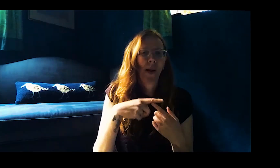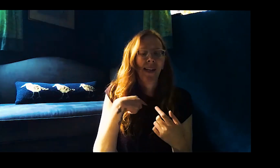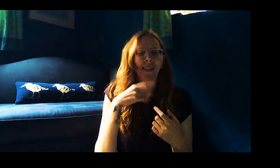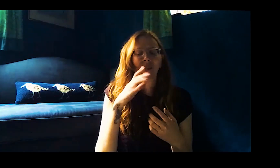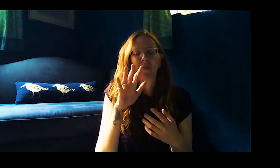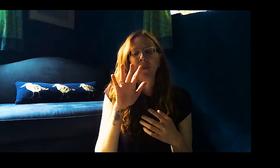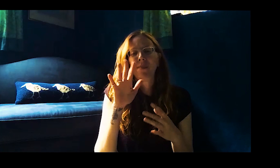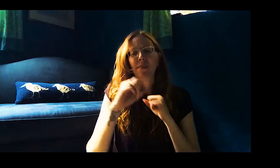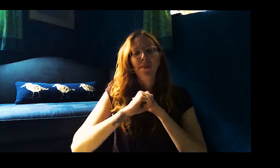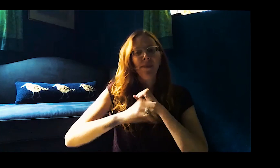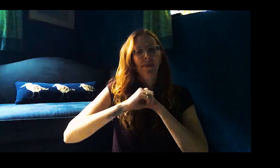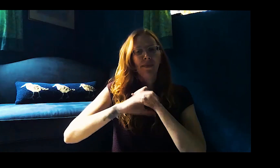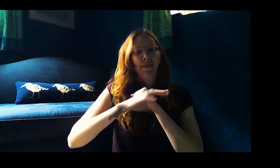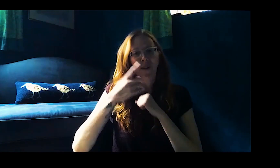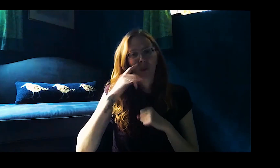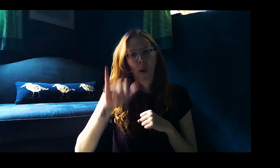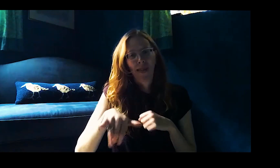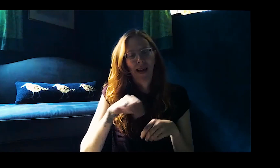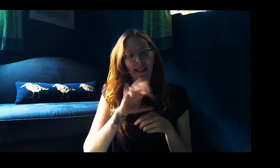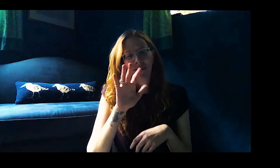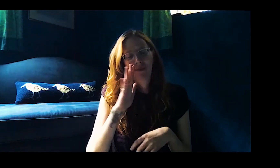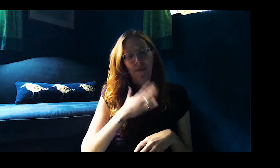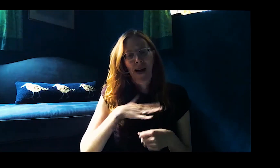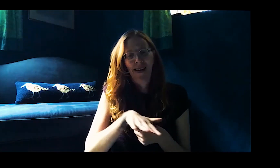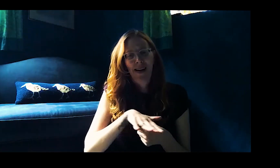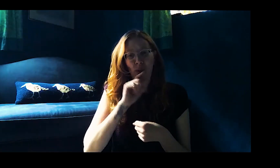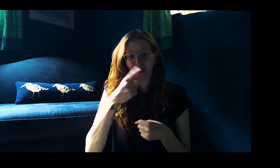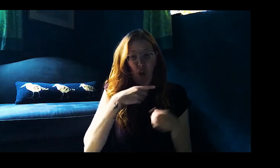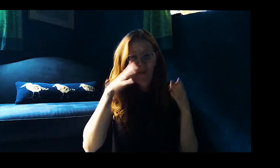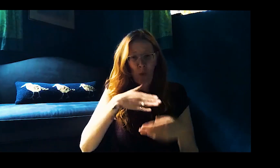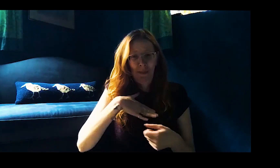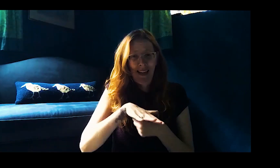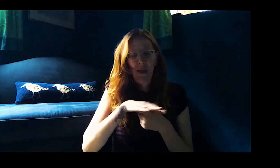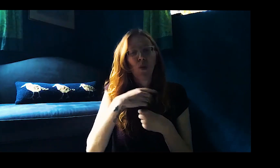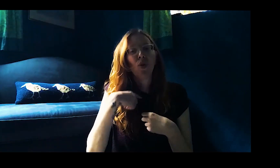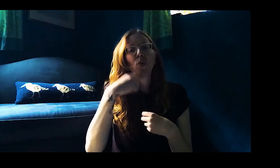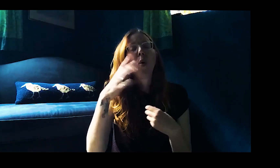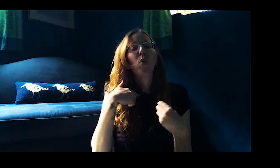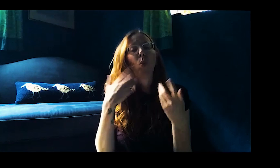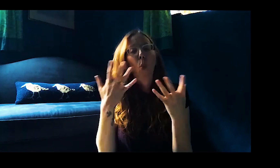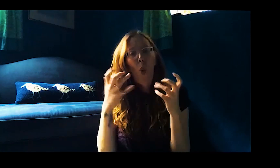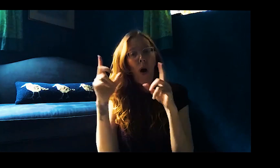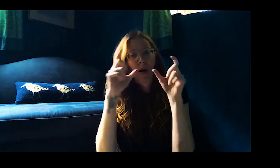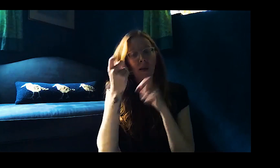and everybody doing these projects looking through the windows in their area.